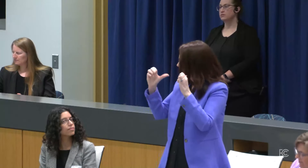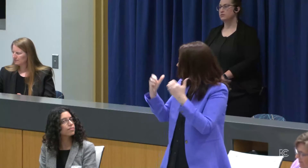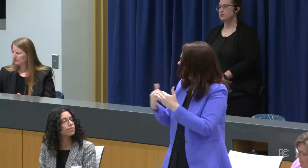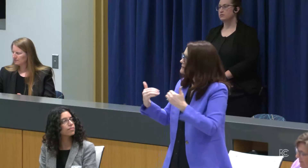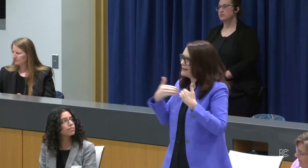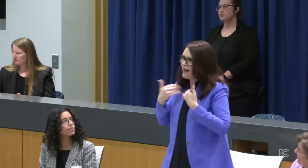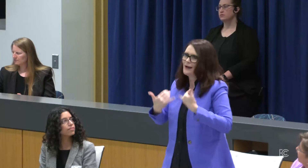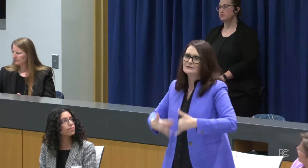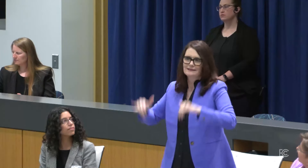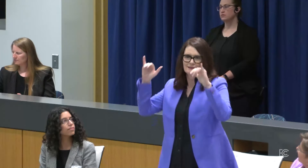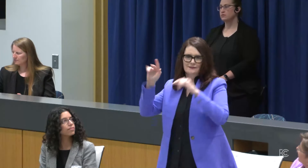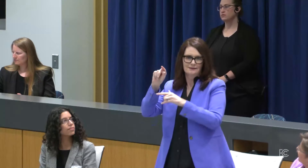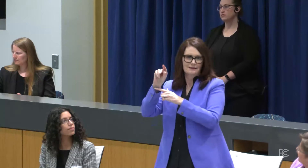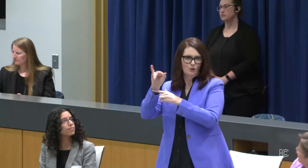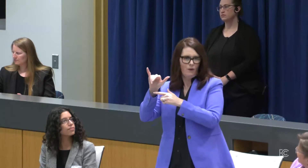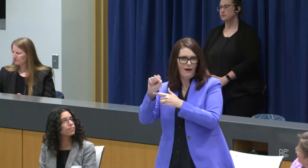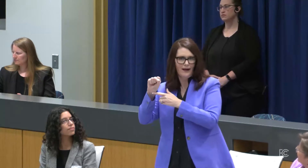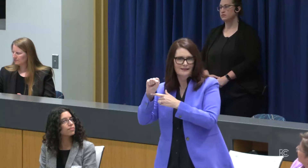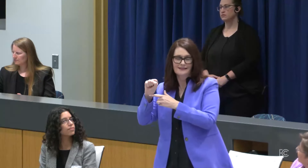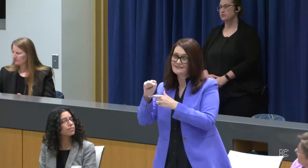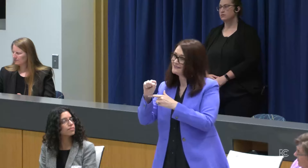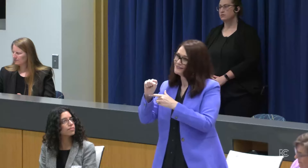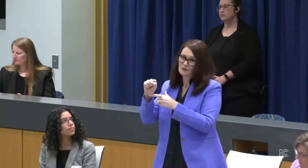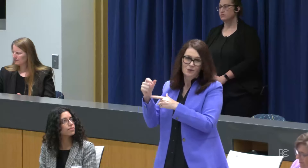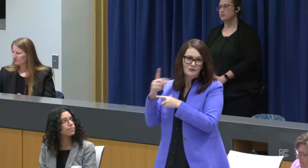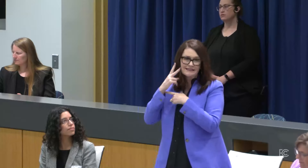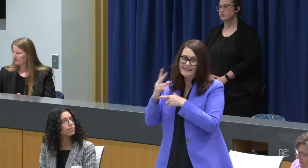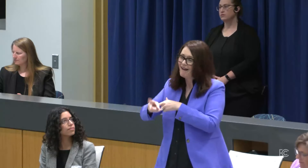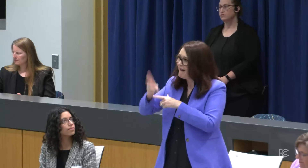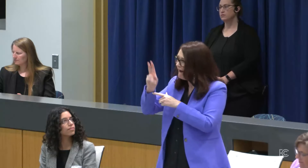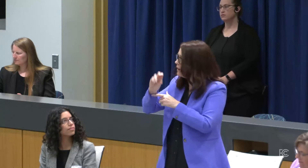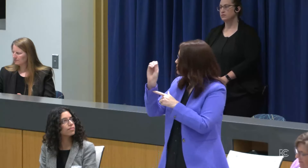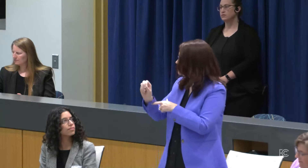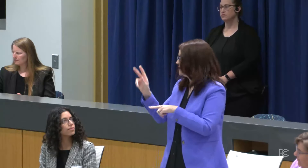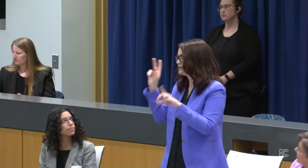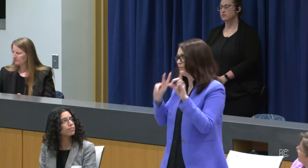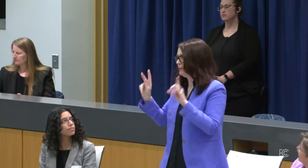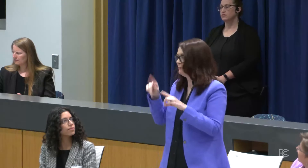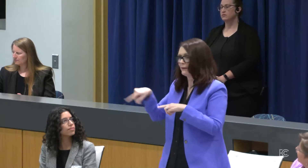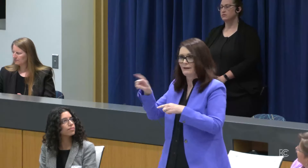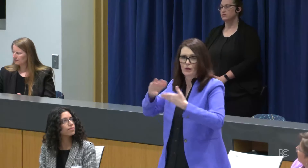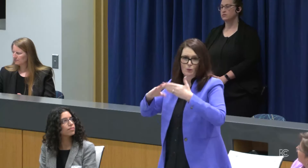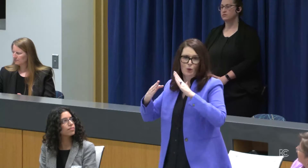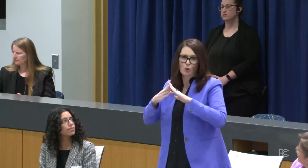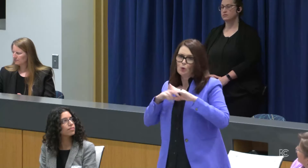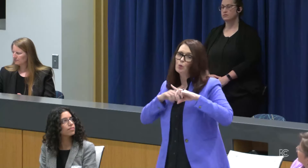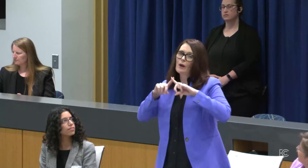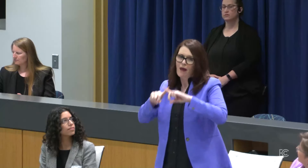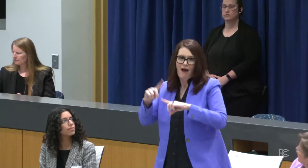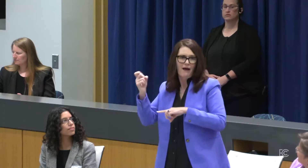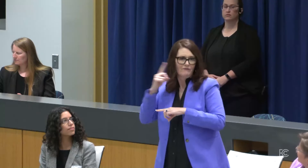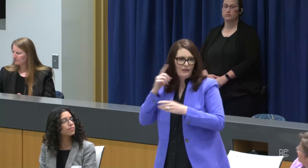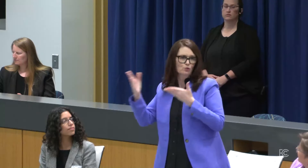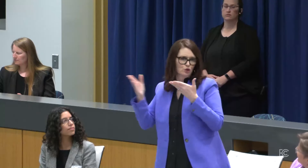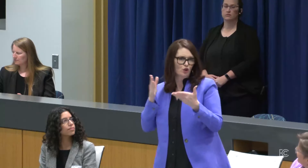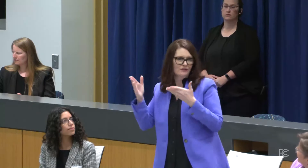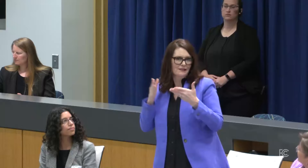BENEFIT WITH DVC. MEANING QUALITY, INDEPENDENCE, LANGUAGE AND COMMUNICATION. AND ALL OF THOSE THINGS ARE